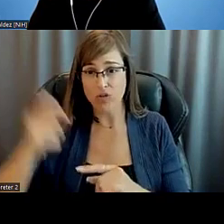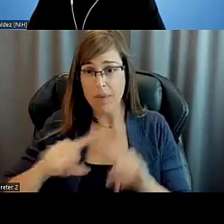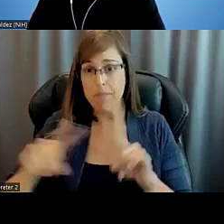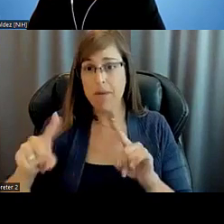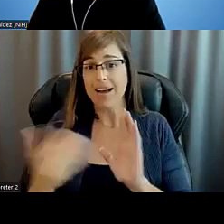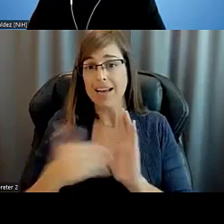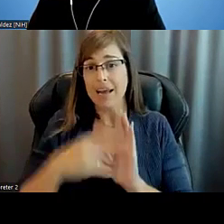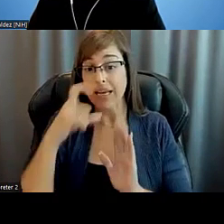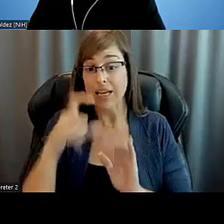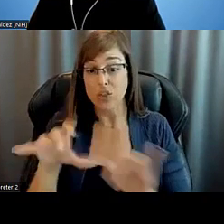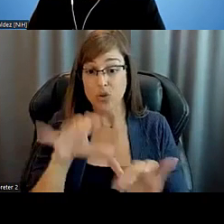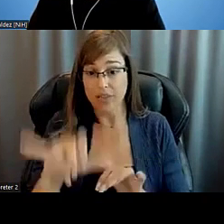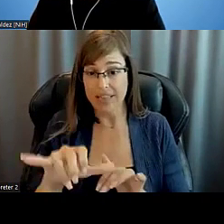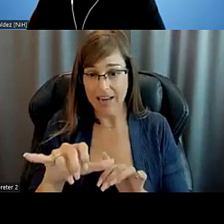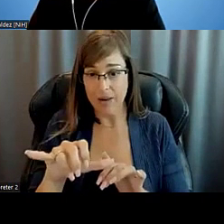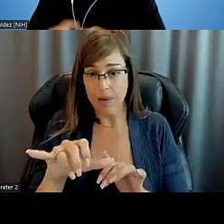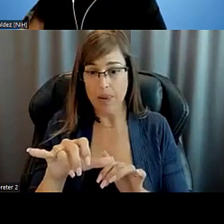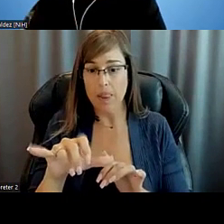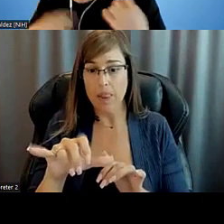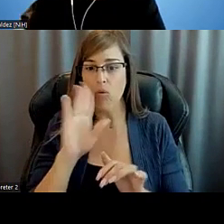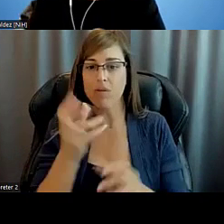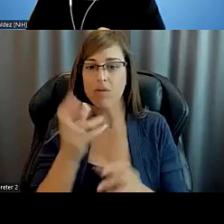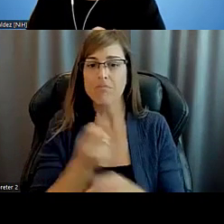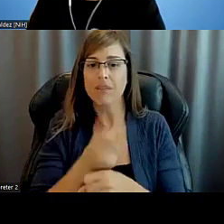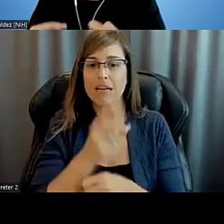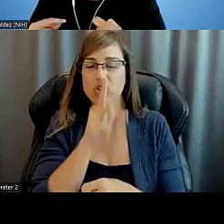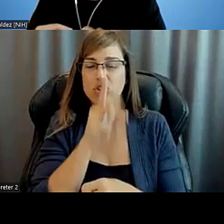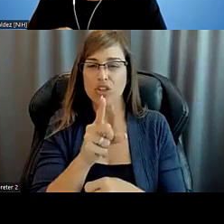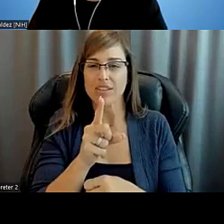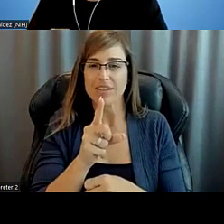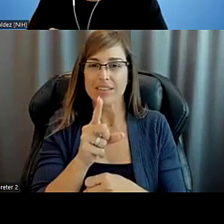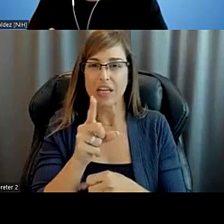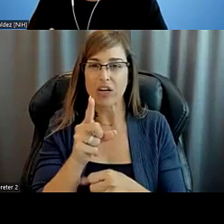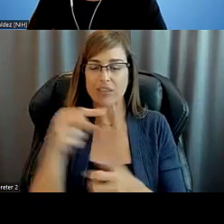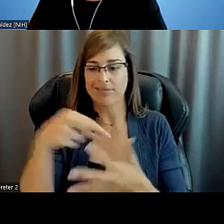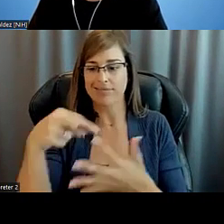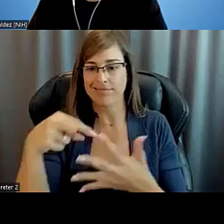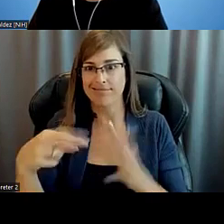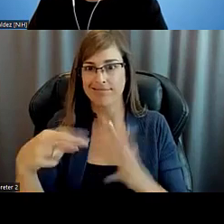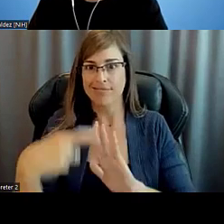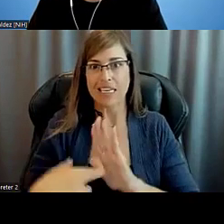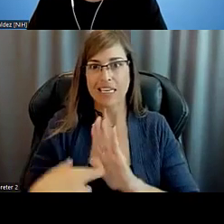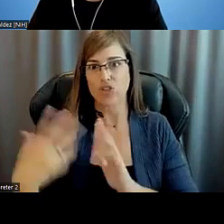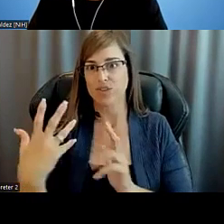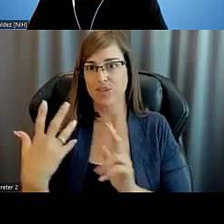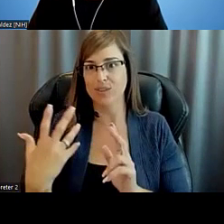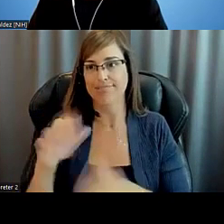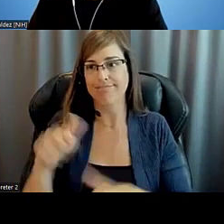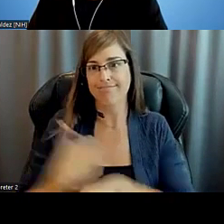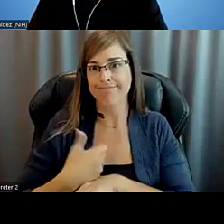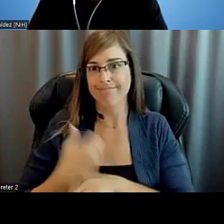we're going to make sure that there are these award conditions put in place to make sure that the data are good